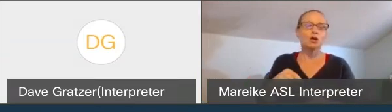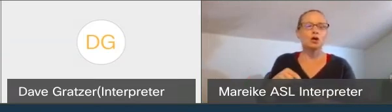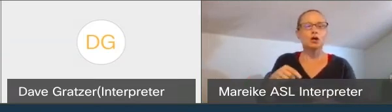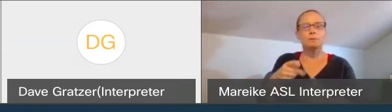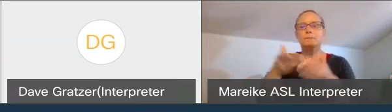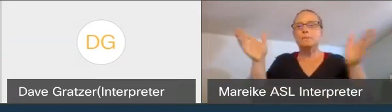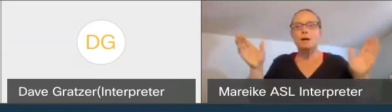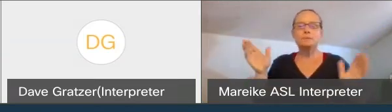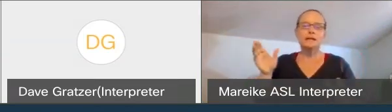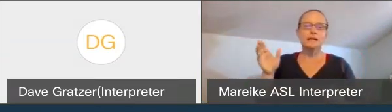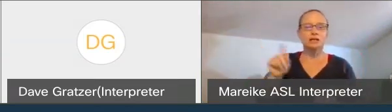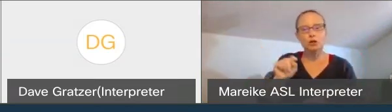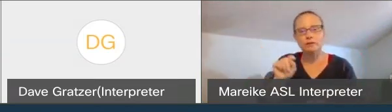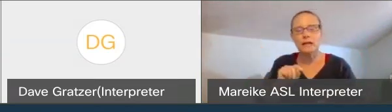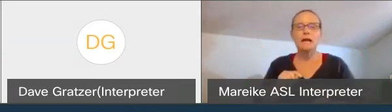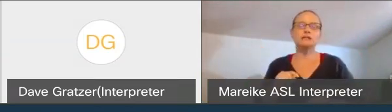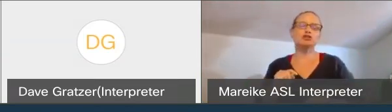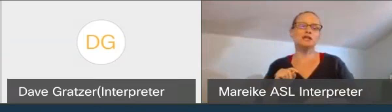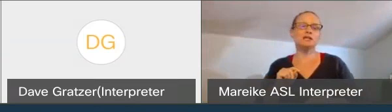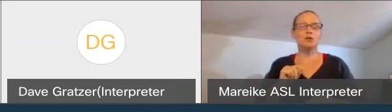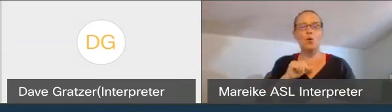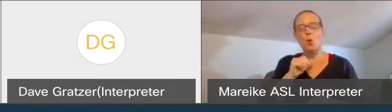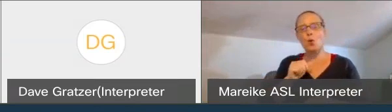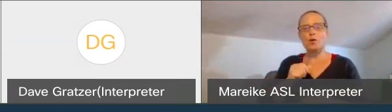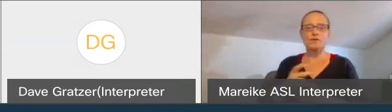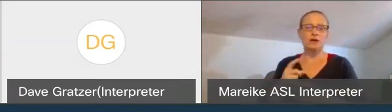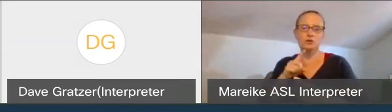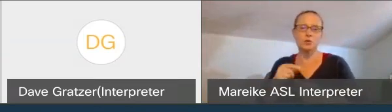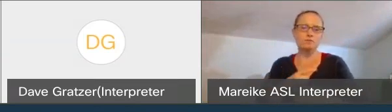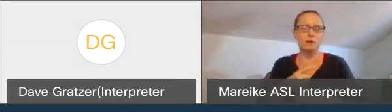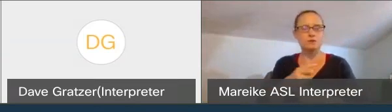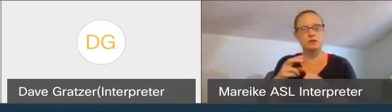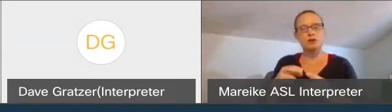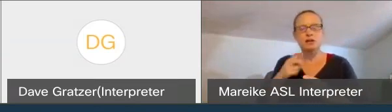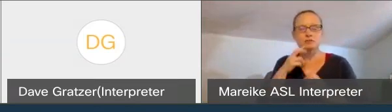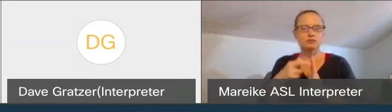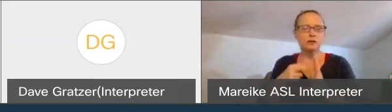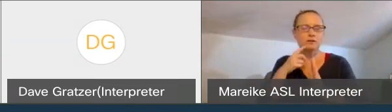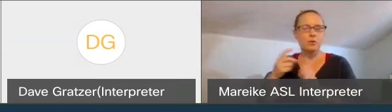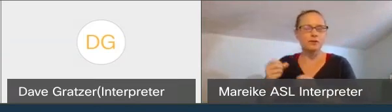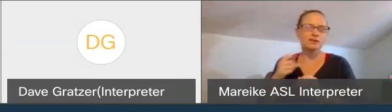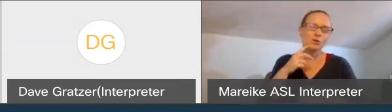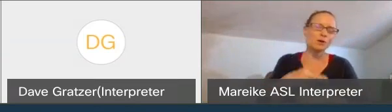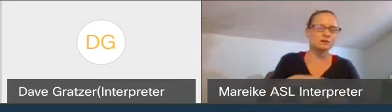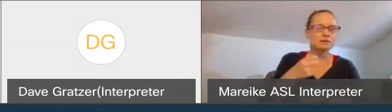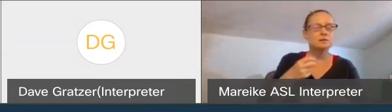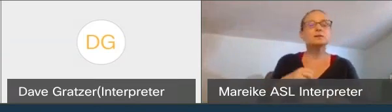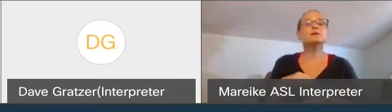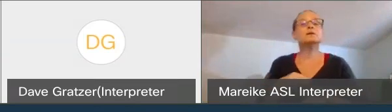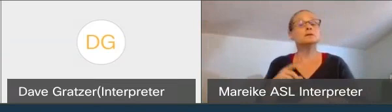criminal trespass to property or vehicles, and then, uh, misdemeanor theft. Um, "Is there consistency in the sentencing for these offenses?"